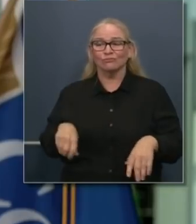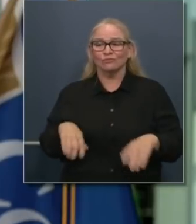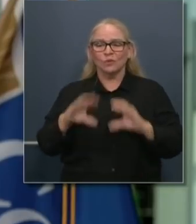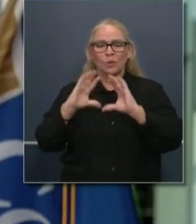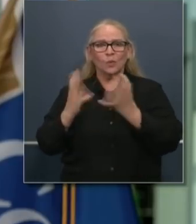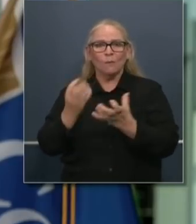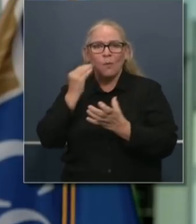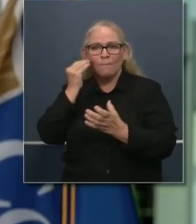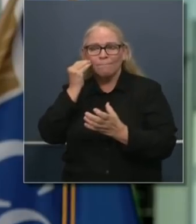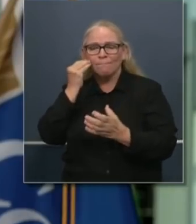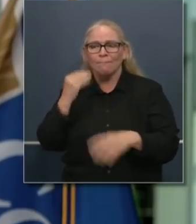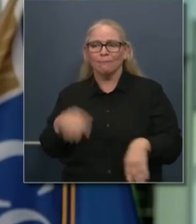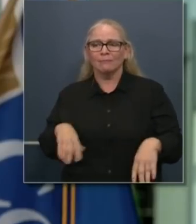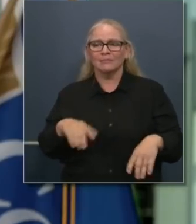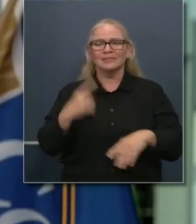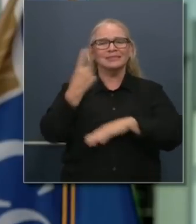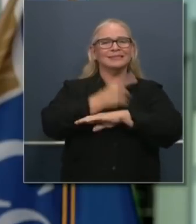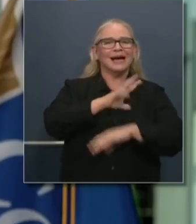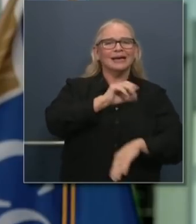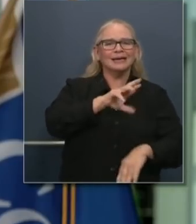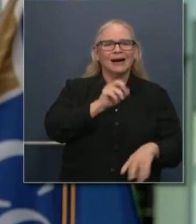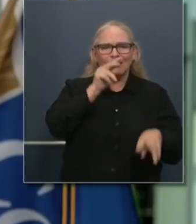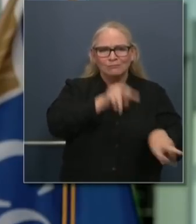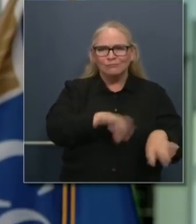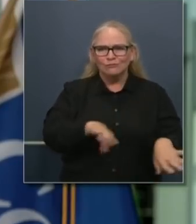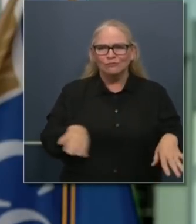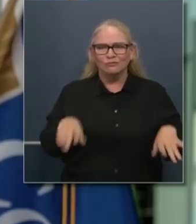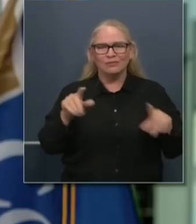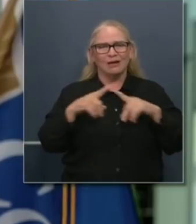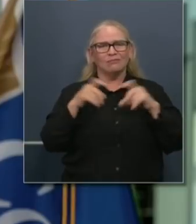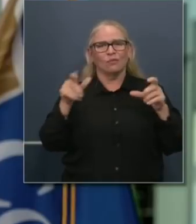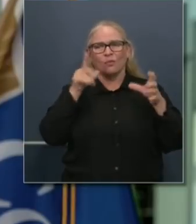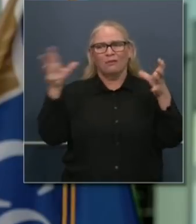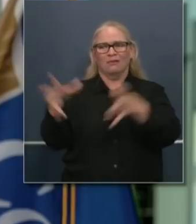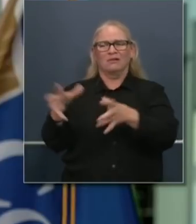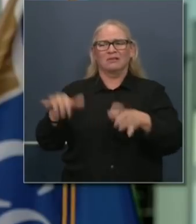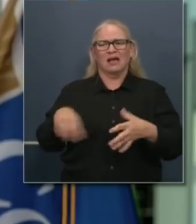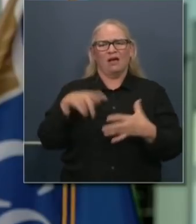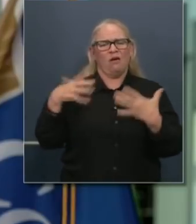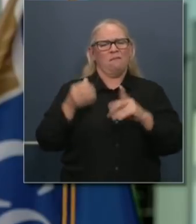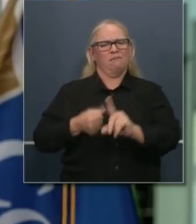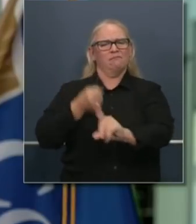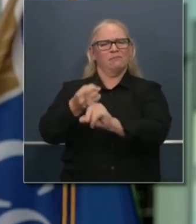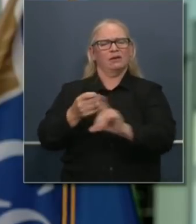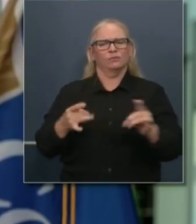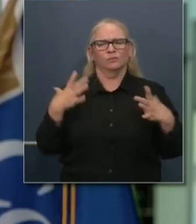WE ARE HERE WITH THE FACILITIES AND CONGREGATES AND HOMELESS SHELTERS AND RESIDENTIAL CARE